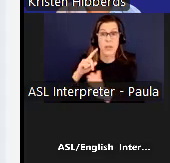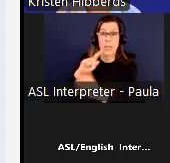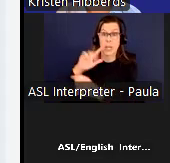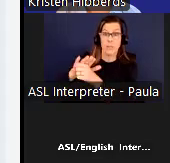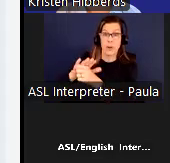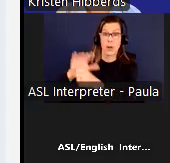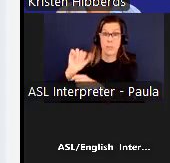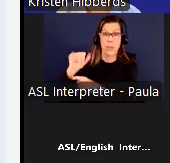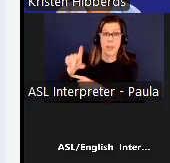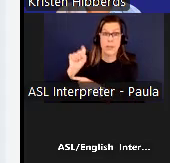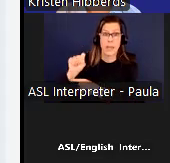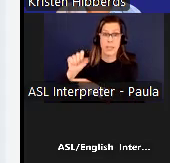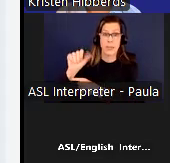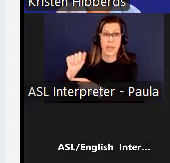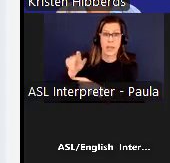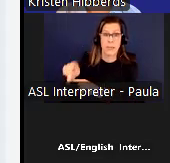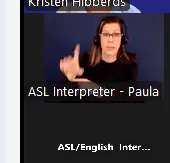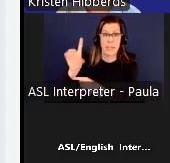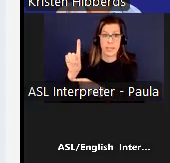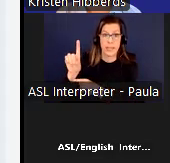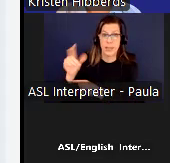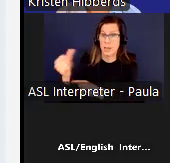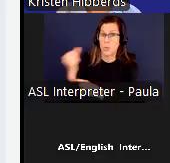APD will not be reconsidering APS going into,